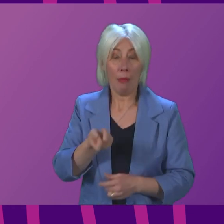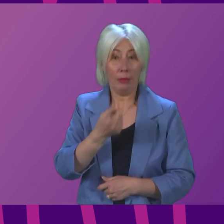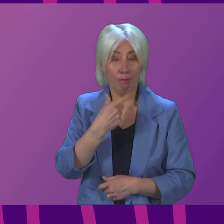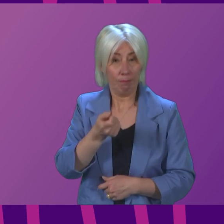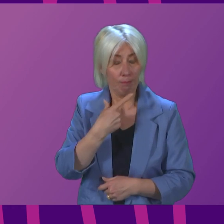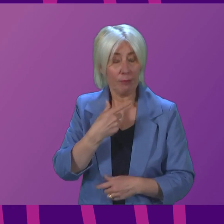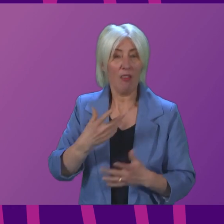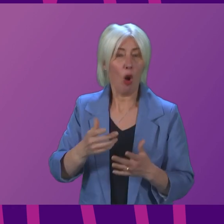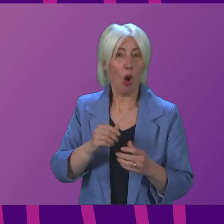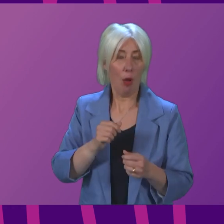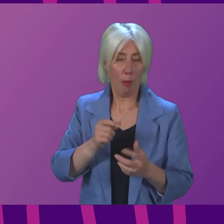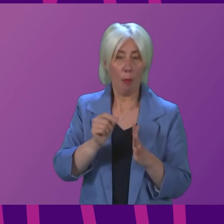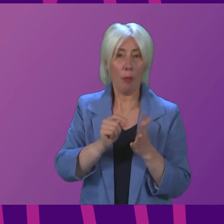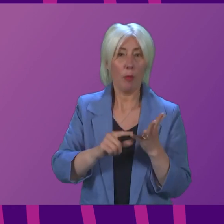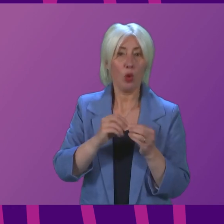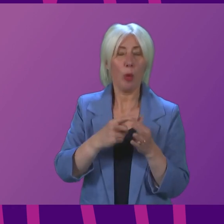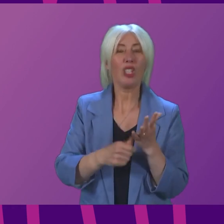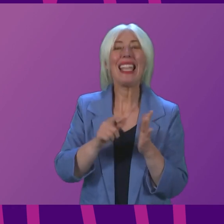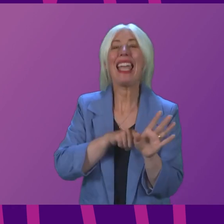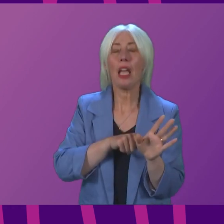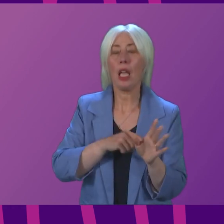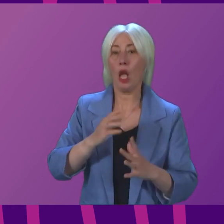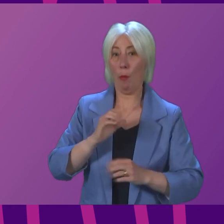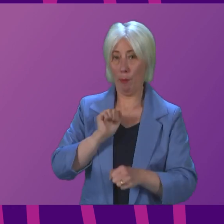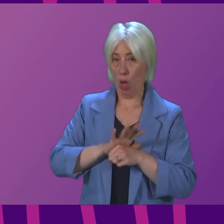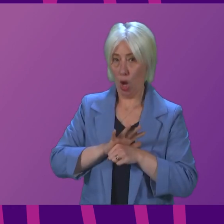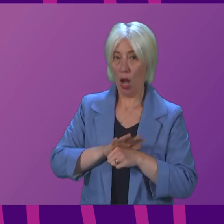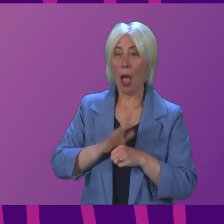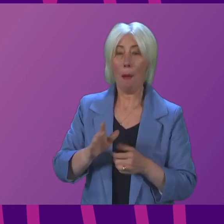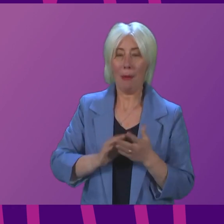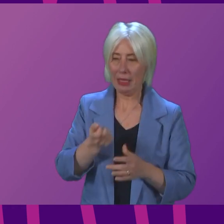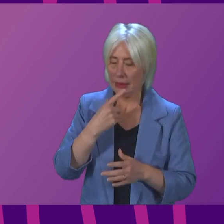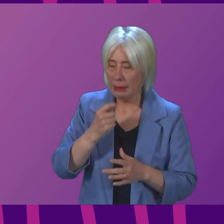hormone treatment that can cause irreversible changes to their bodies. Those figures are alarming.